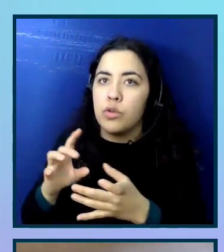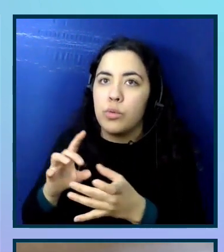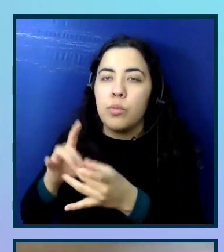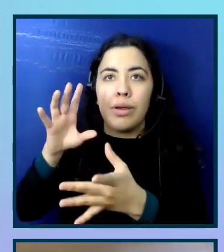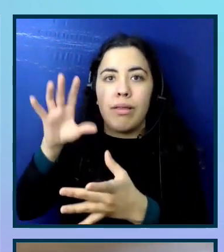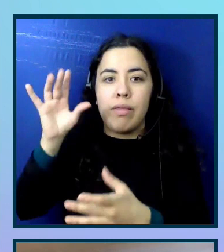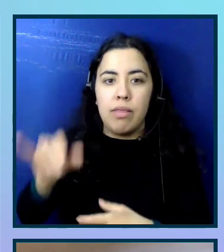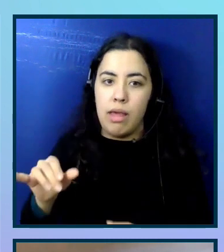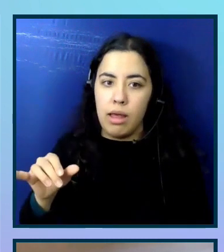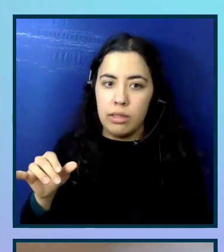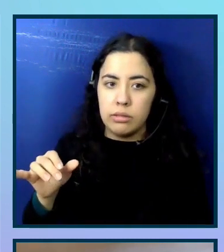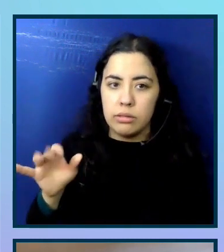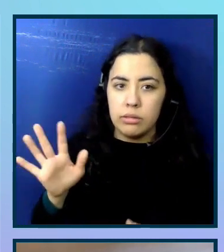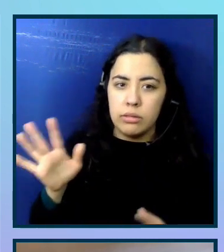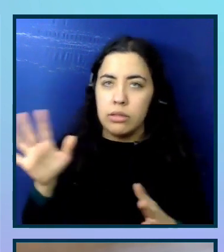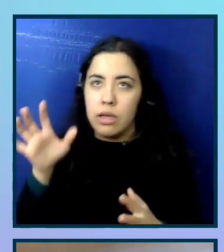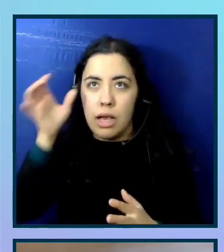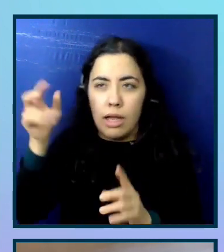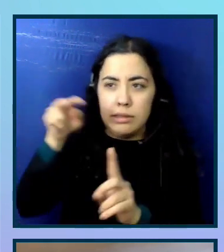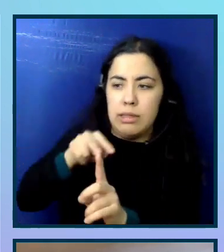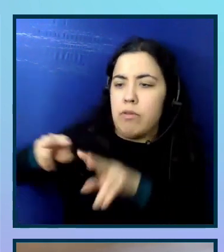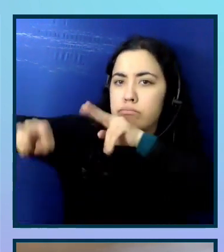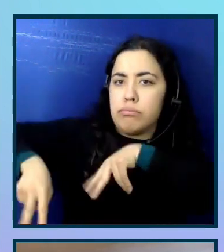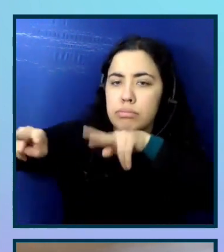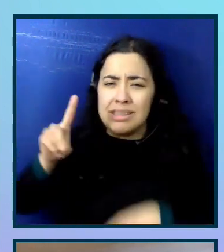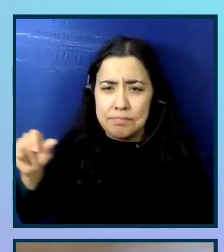because the disability community can never achieve